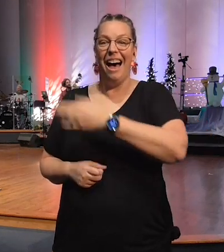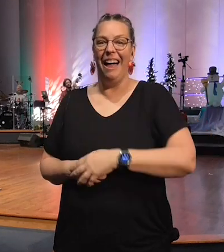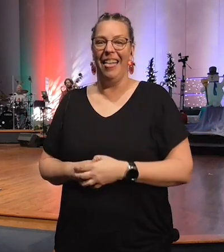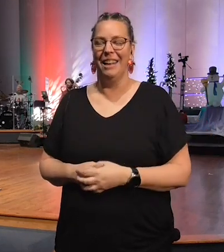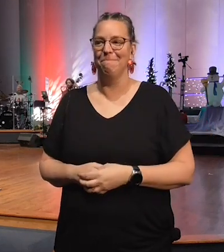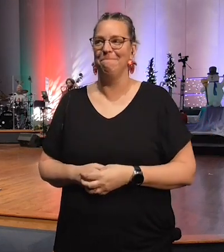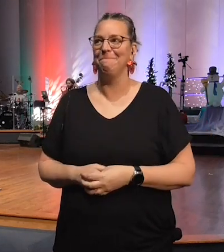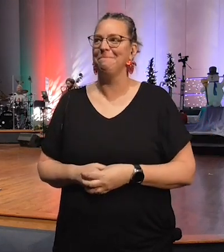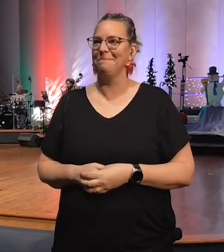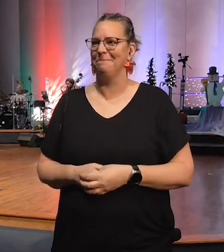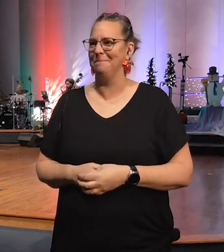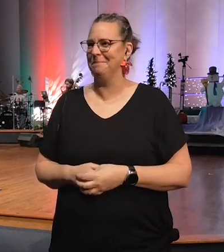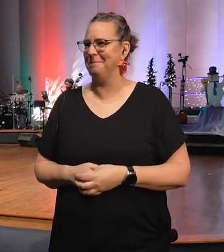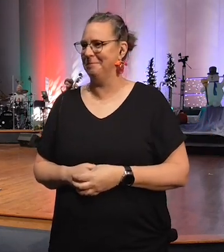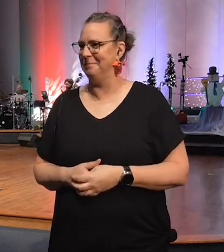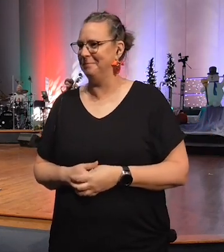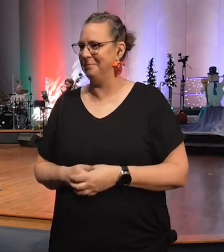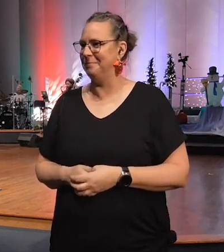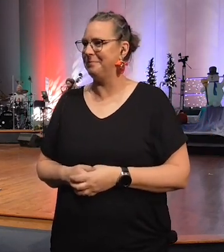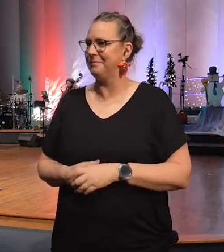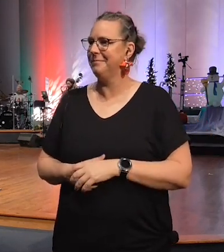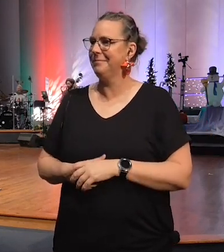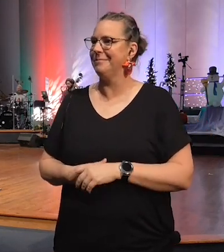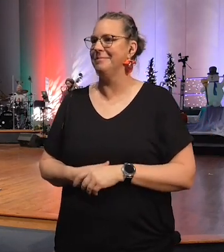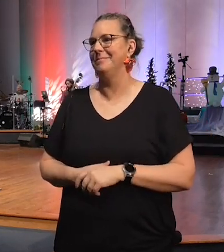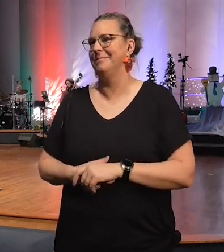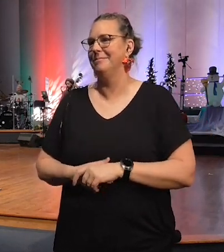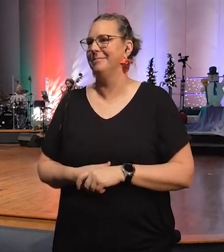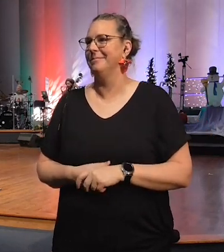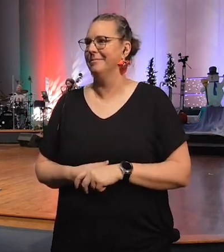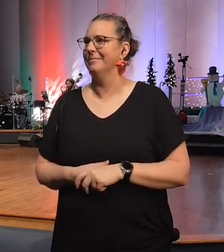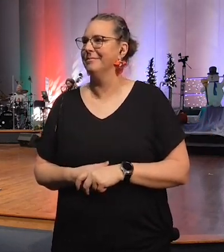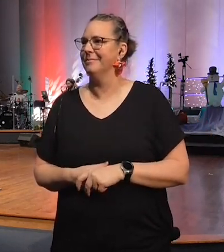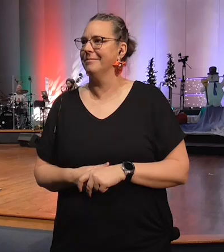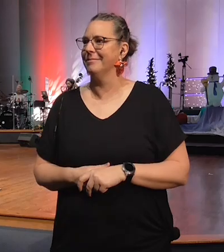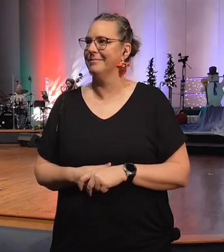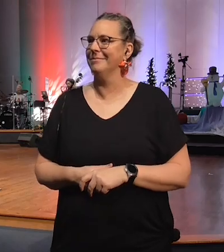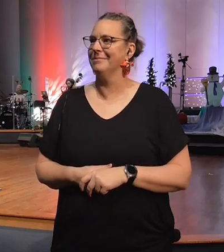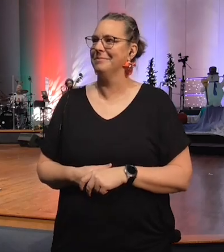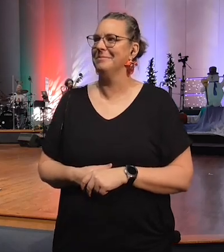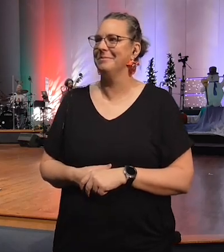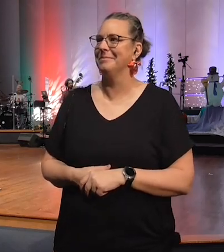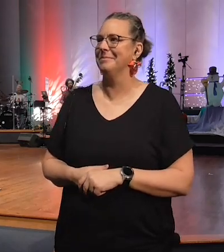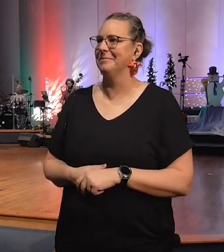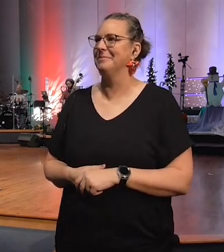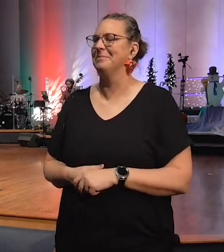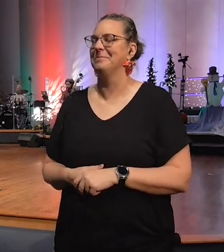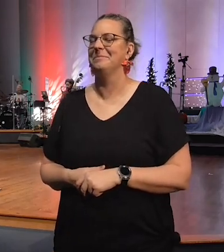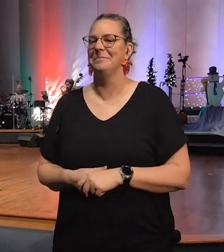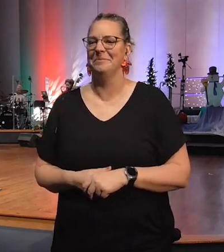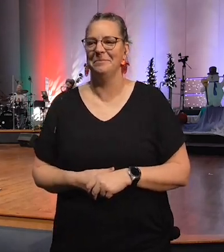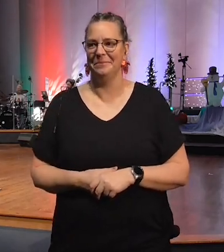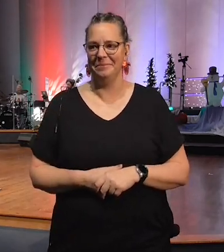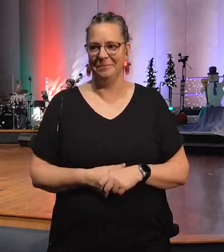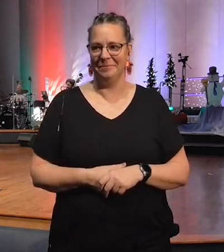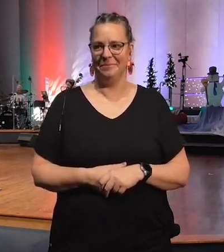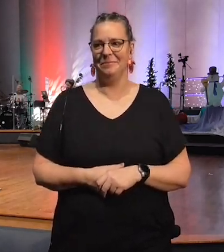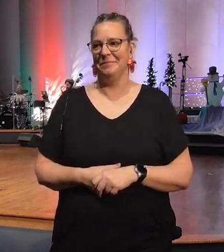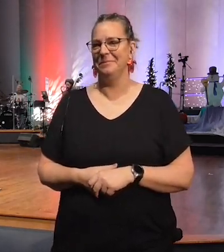way from the North Pole Santa Claus oh yeah you were looking good Santa